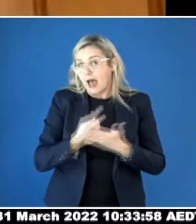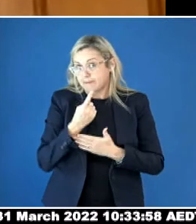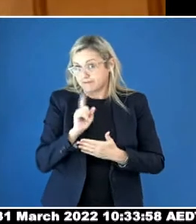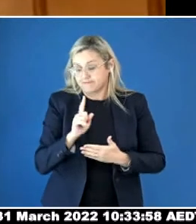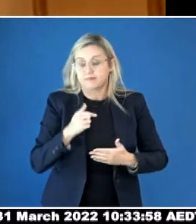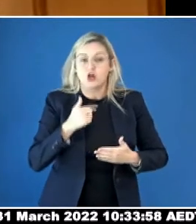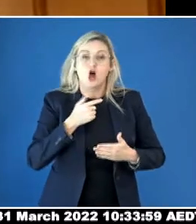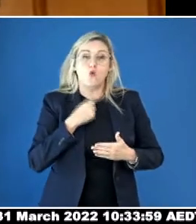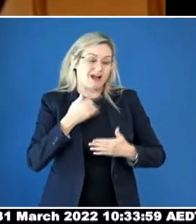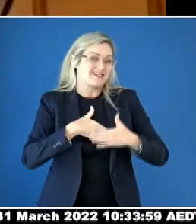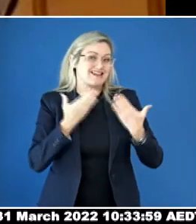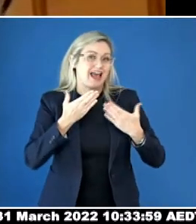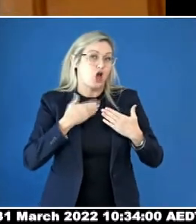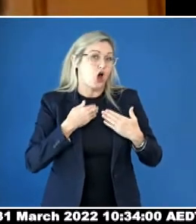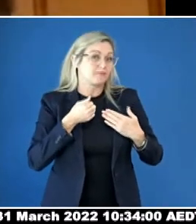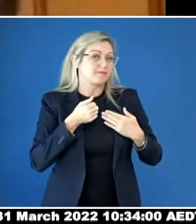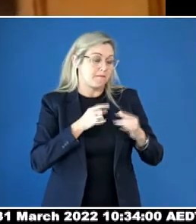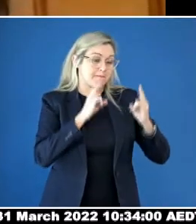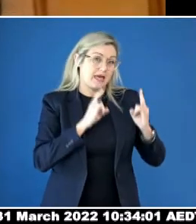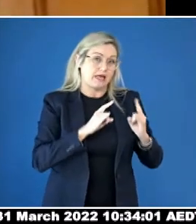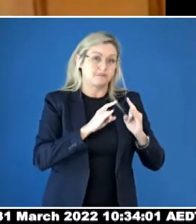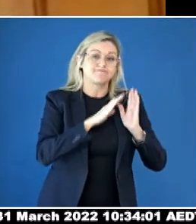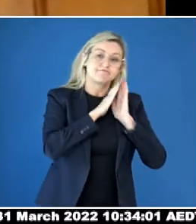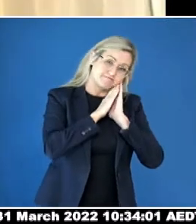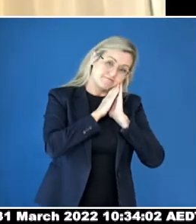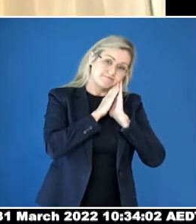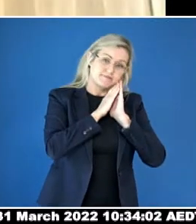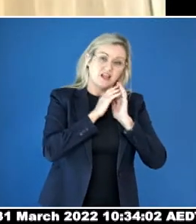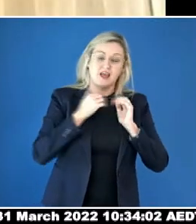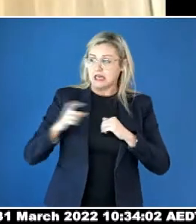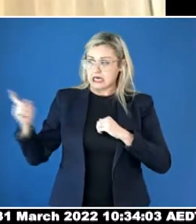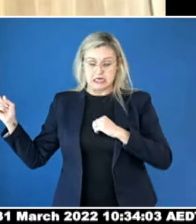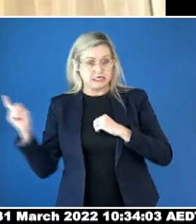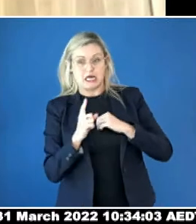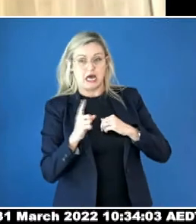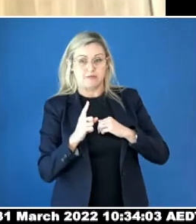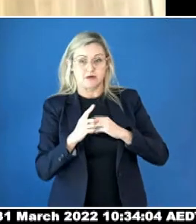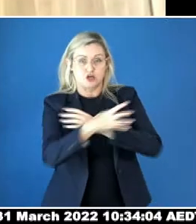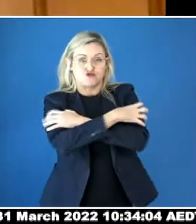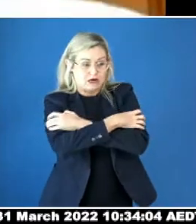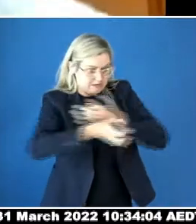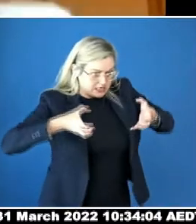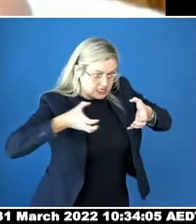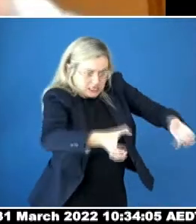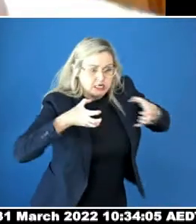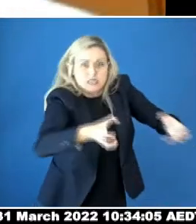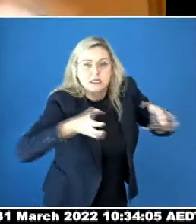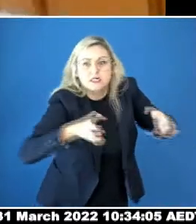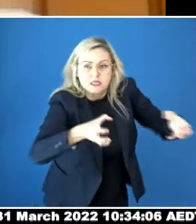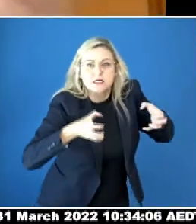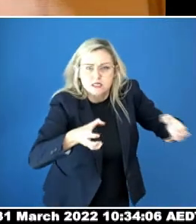Right. And so this day I was in bed, and he get my arms and he shook me hard.